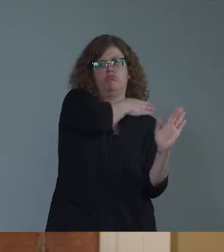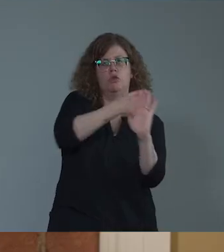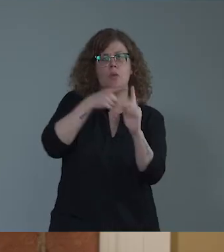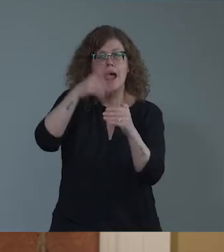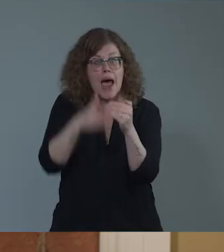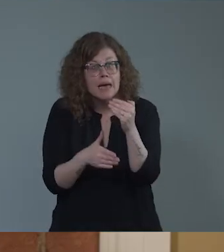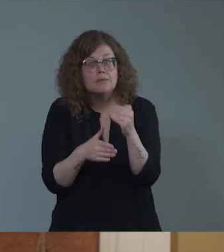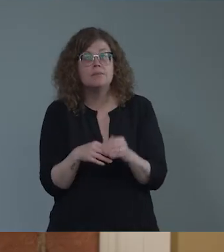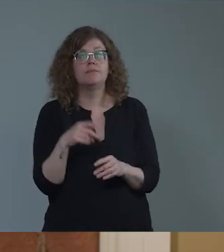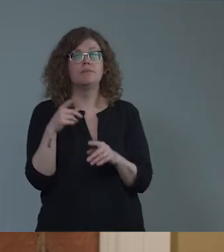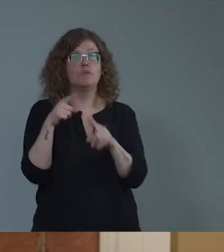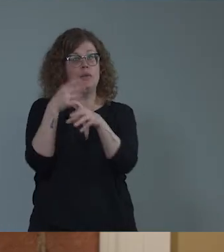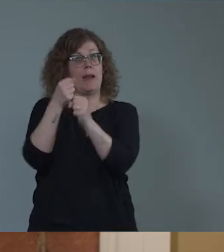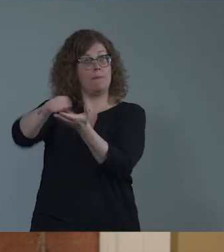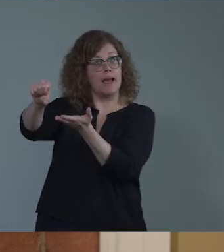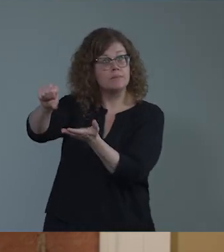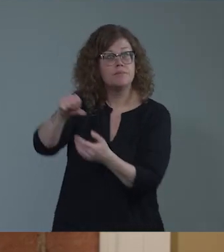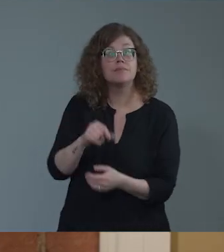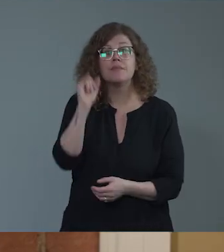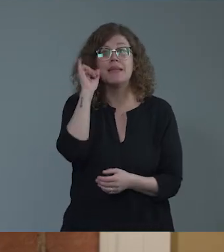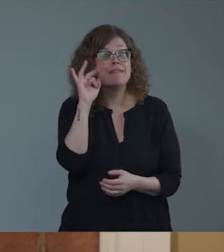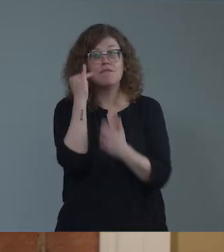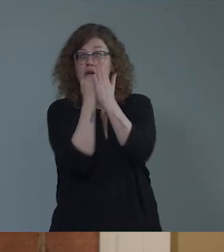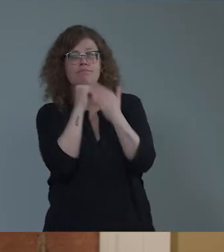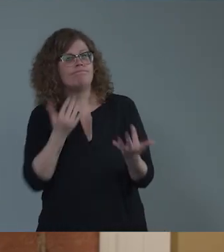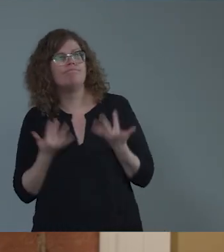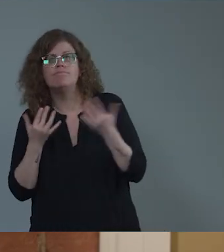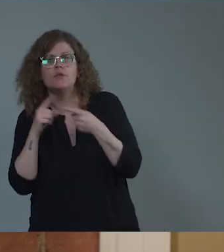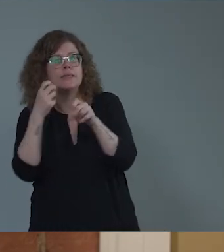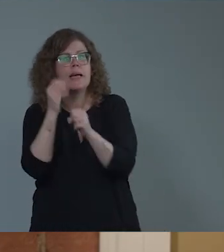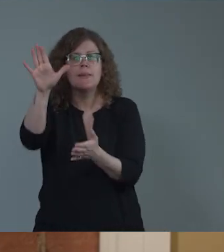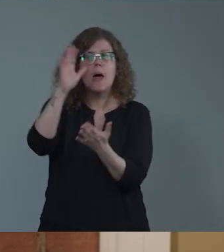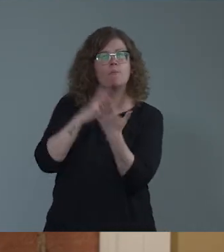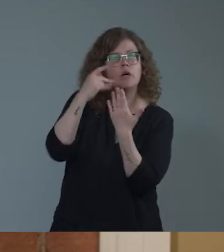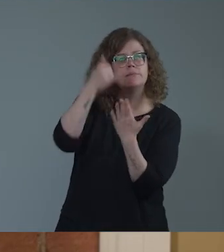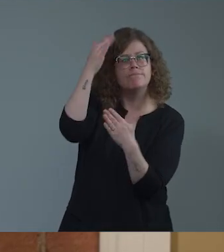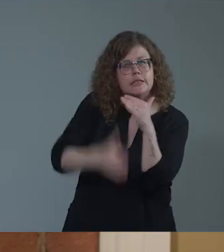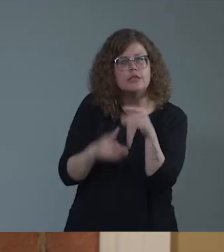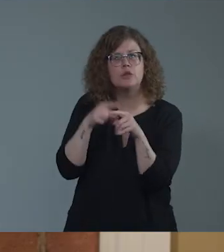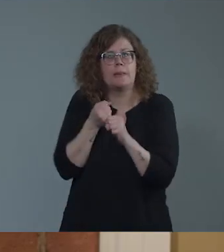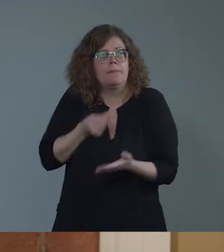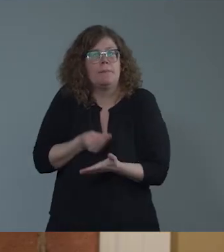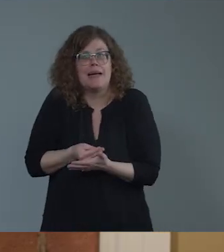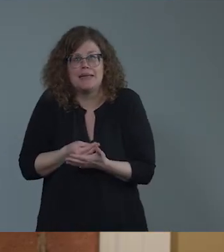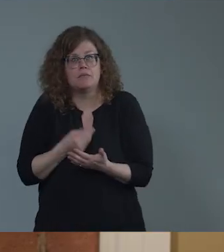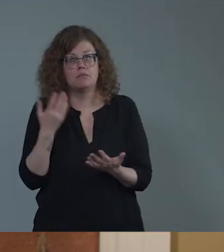how we will pay you, and when you'll deliver it by. And you might want to have a little thing in there about what happens if that doesn't happen,